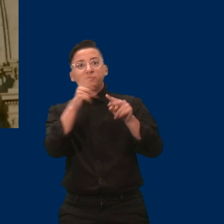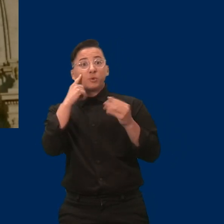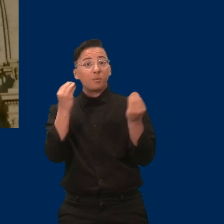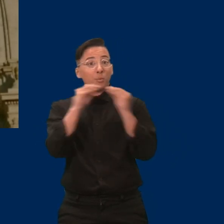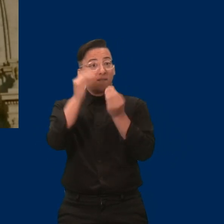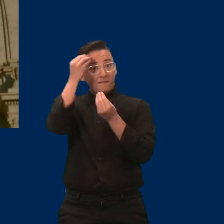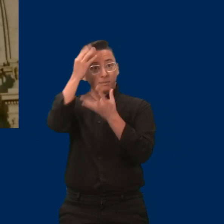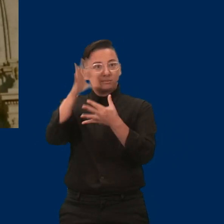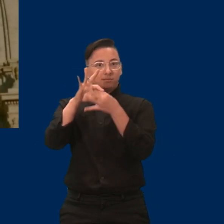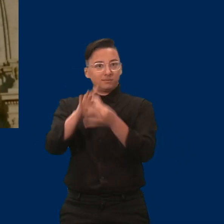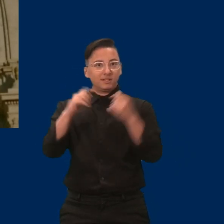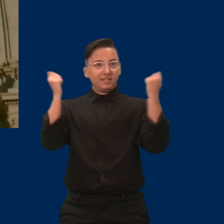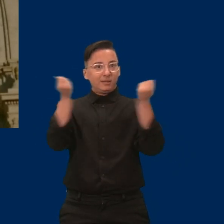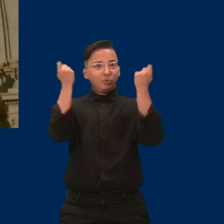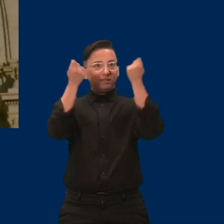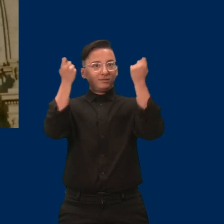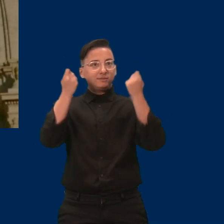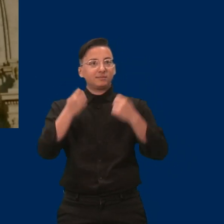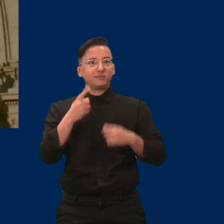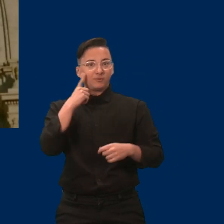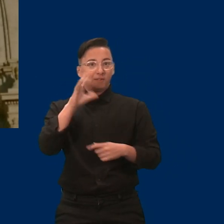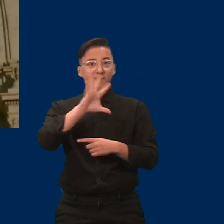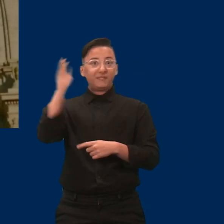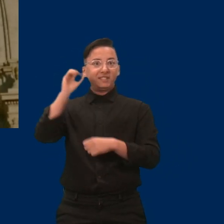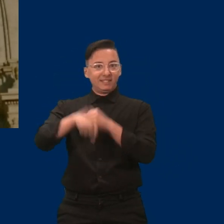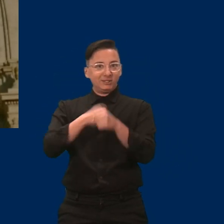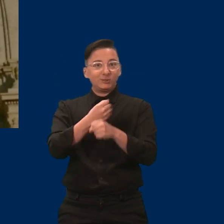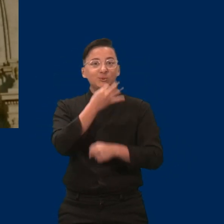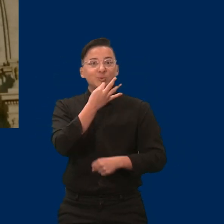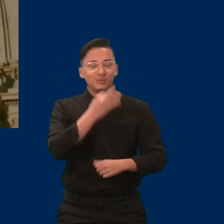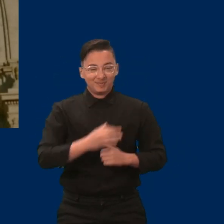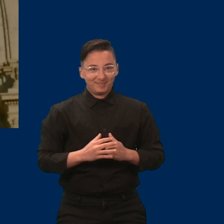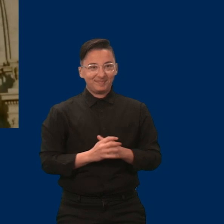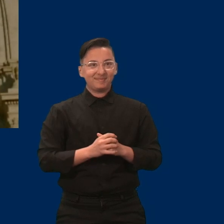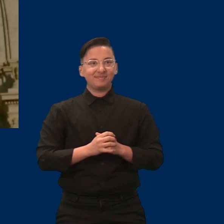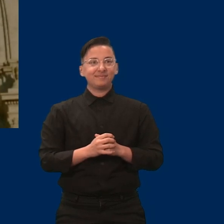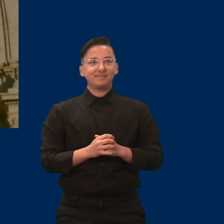The Minnesota Council on Disability, with a staff of around seven and a $1 million